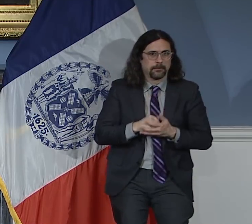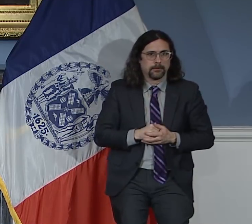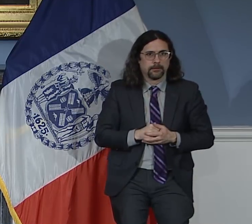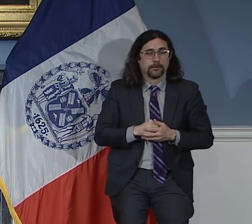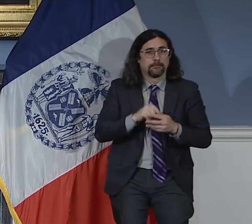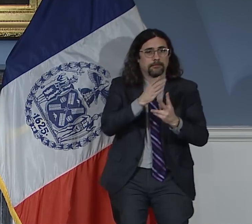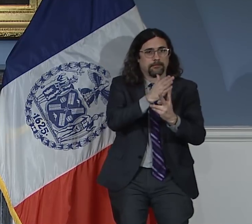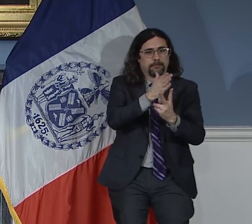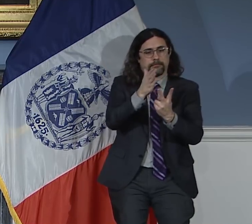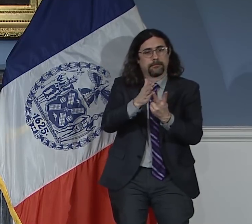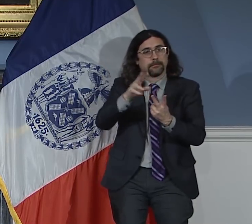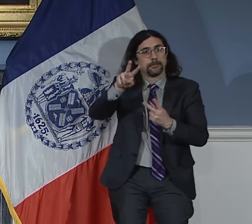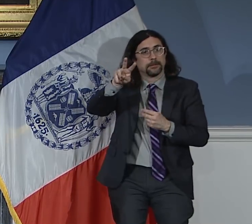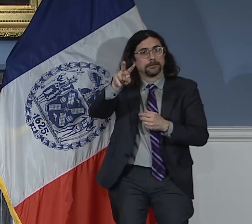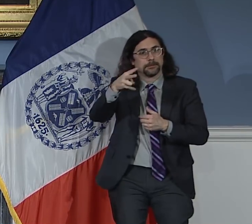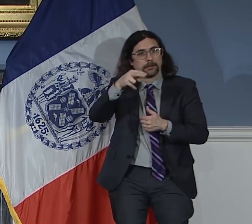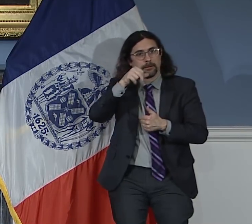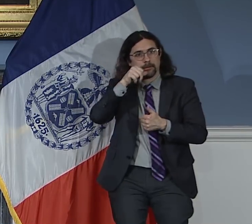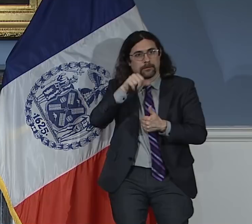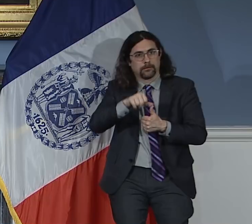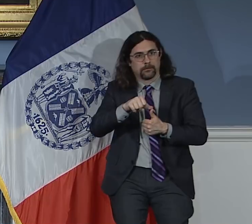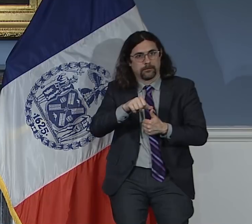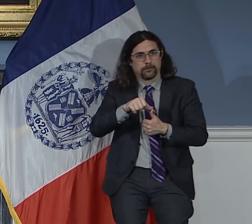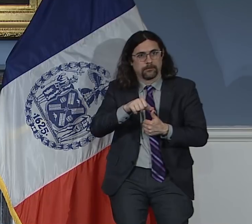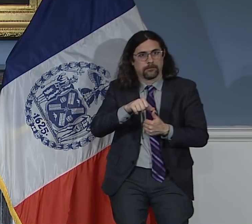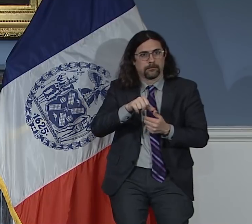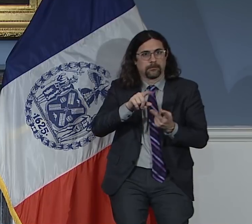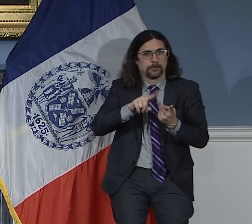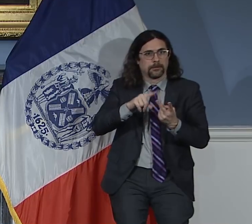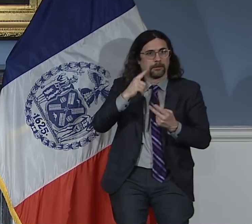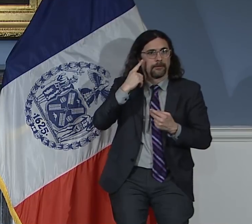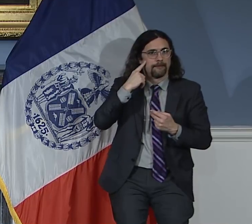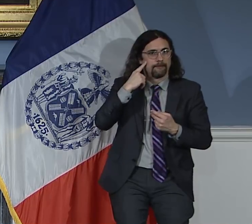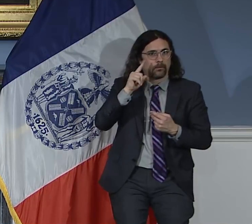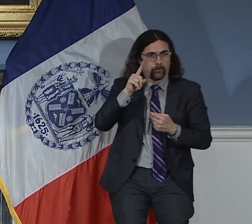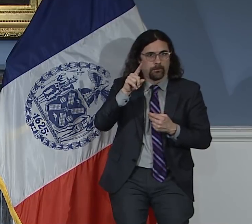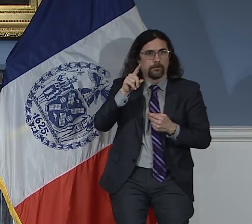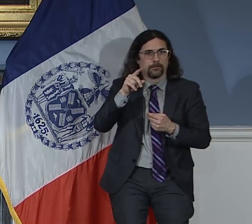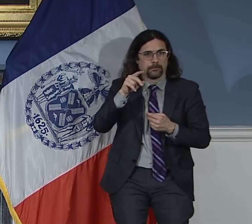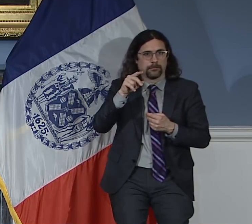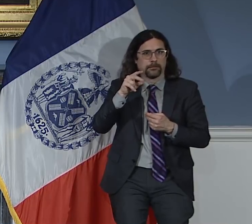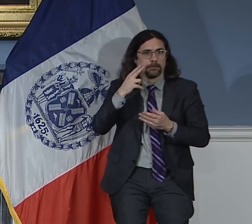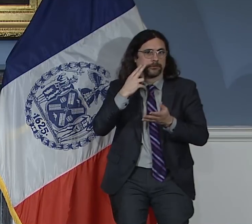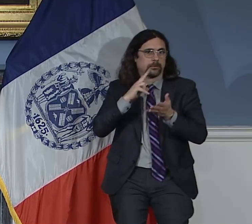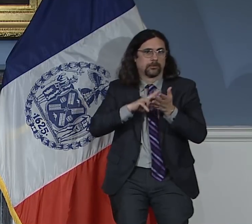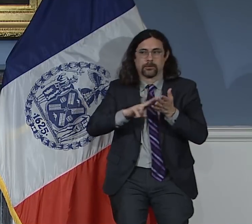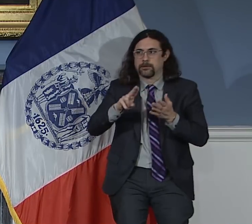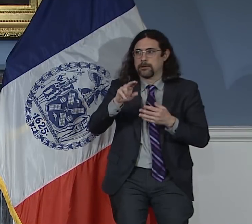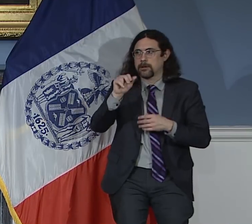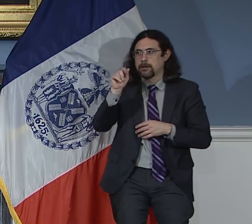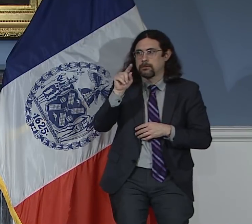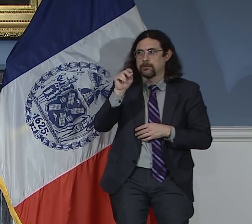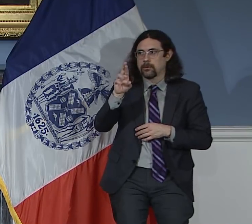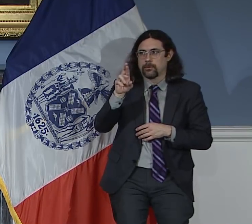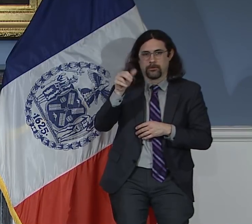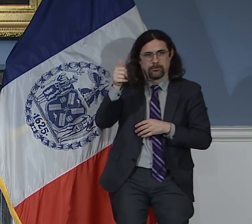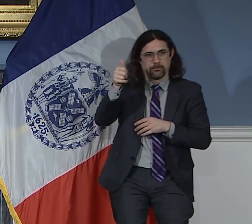CAN PROVIDE MAXIMUM SUPPORT. I SENT THIS TTLEER TO SECRETARY AZAROF